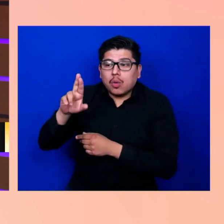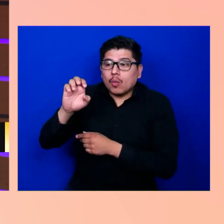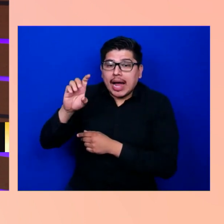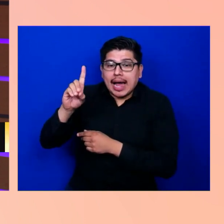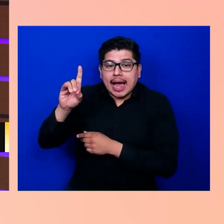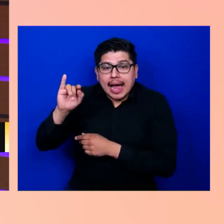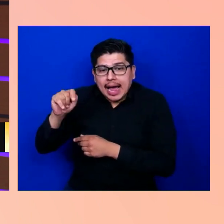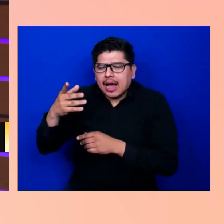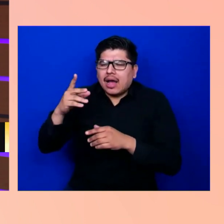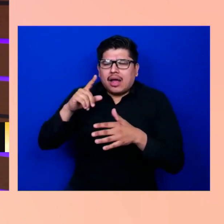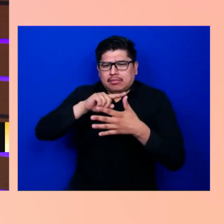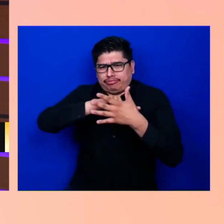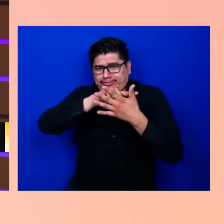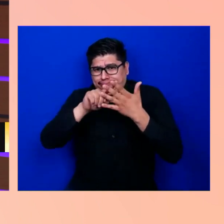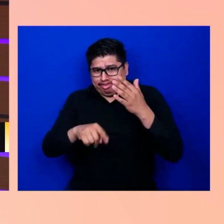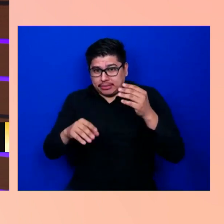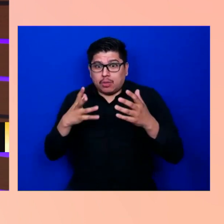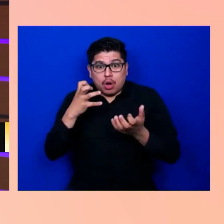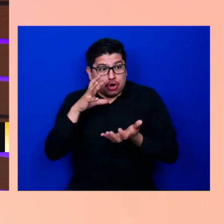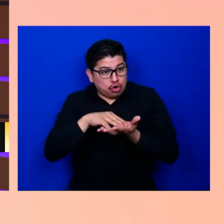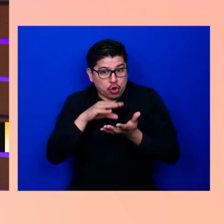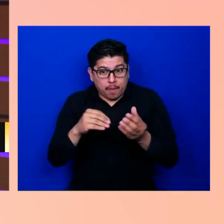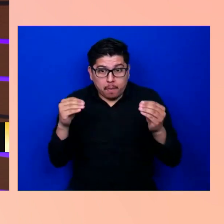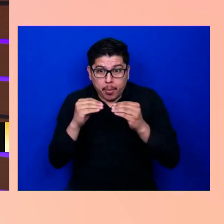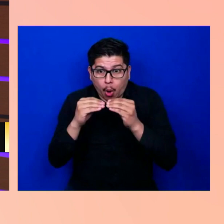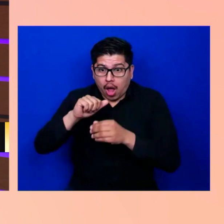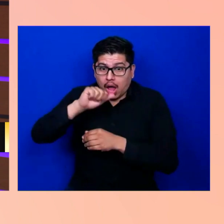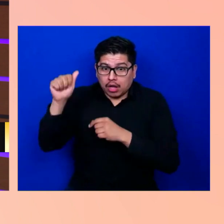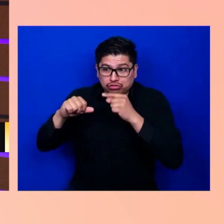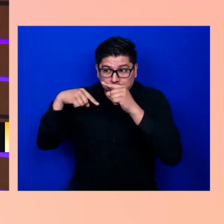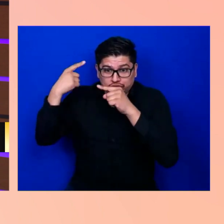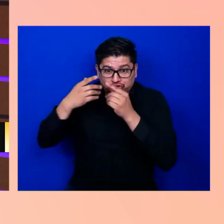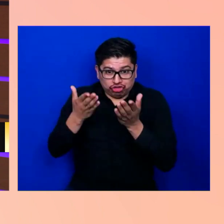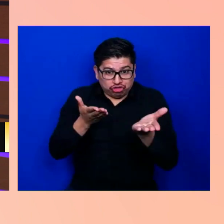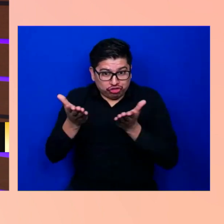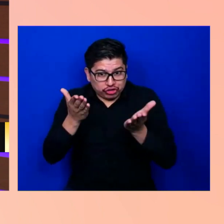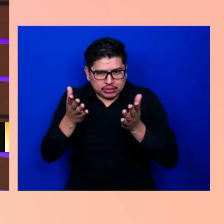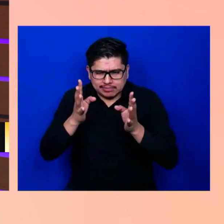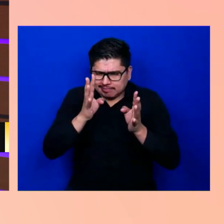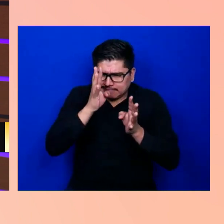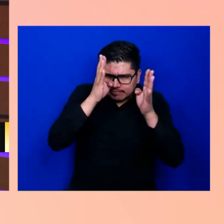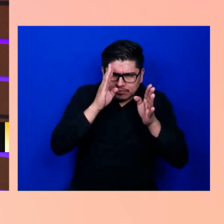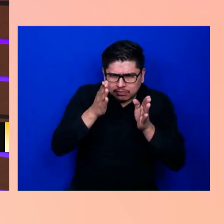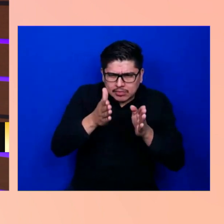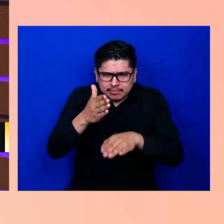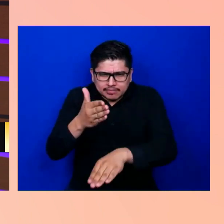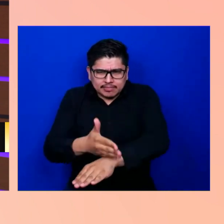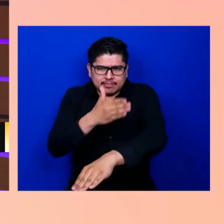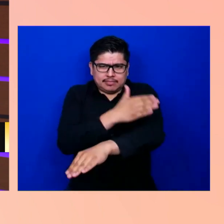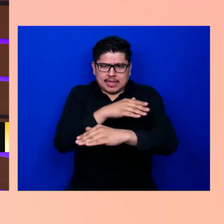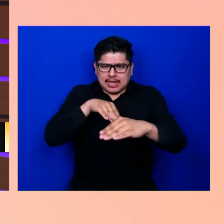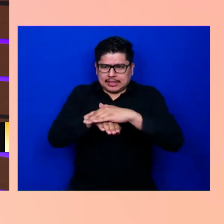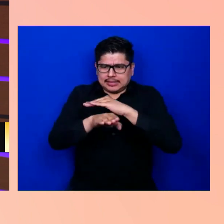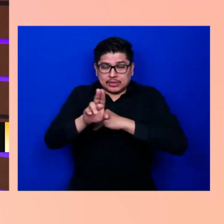Azure Cognitive Services or innovative ways to improve accessibility using AI, visit the links below.